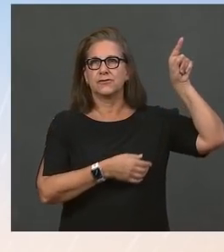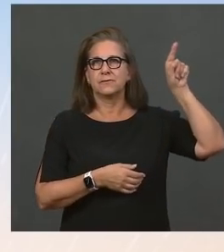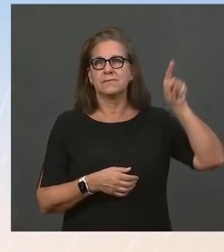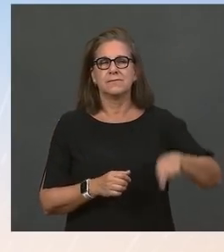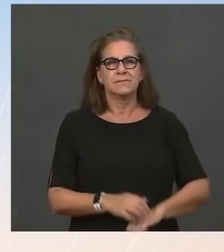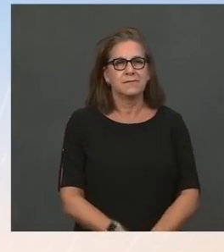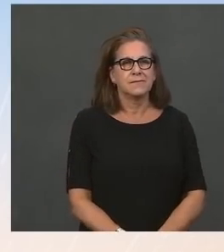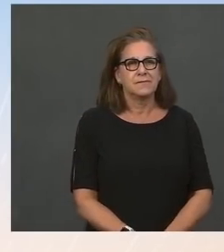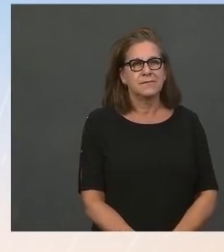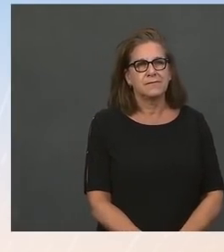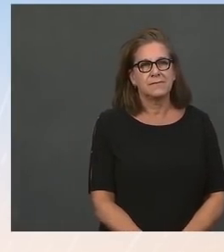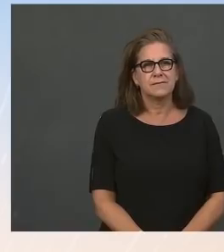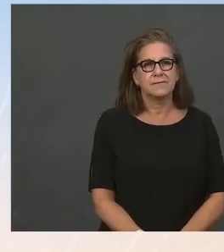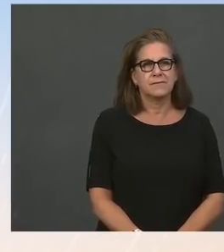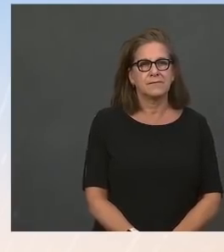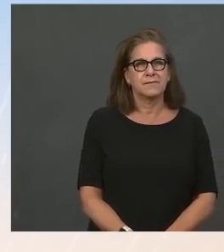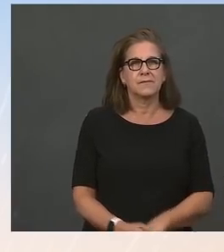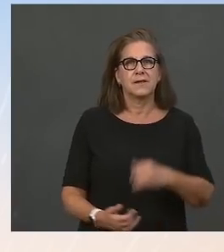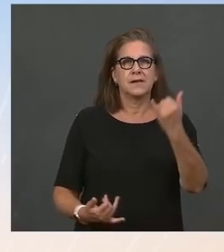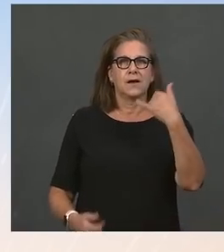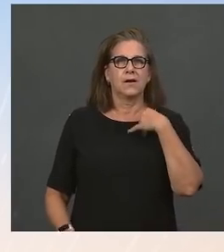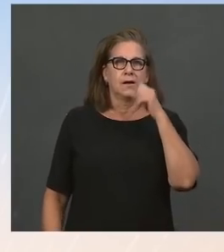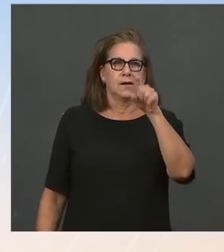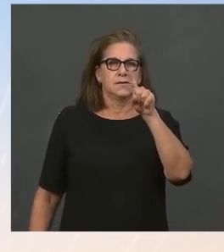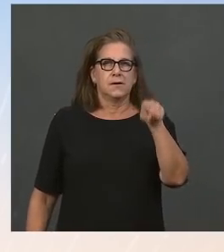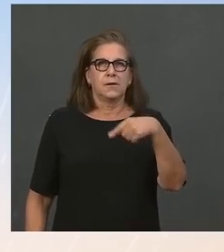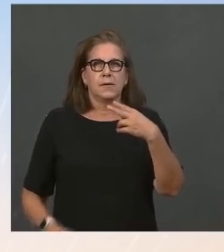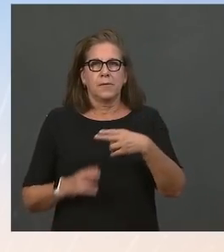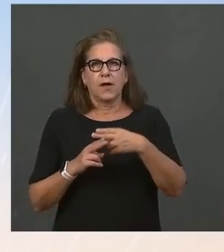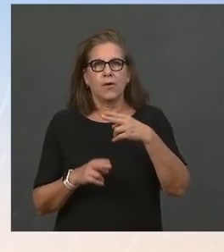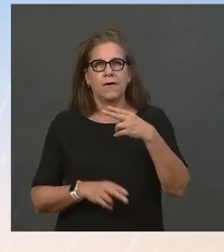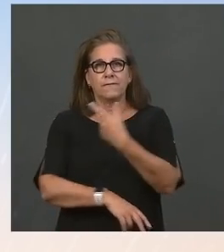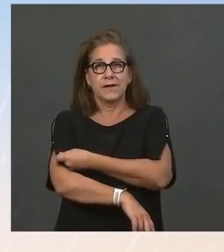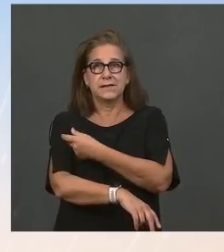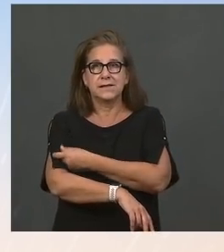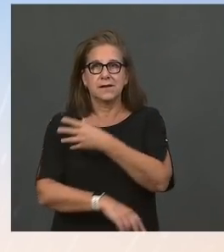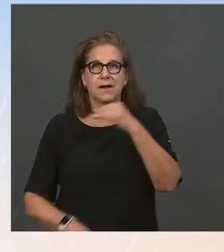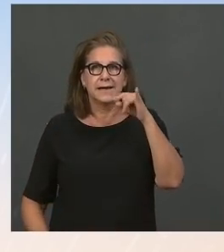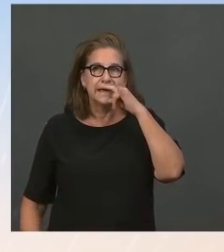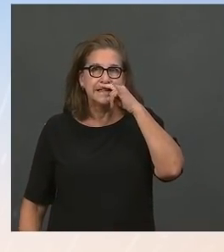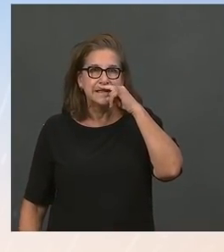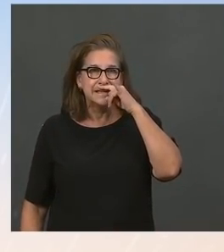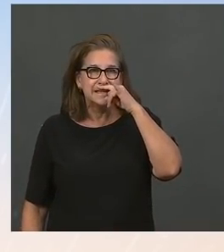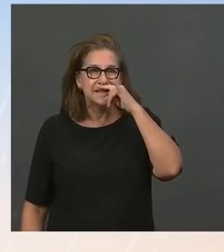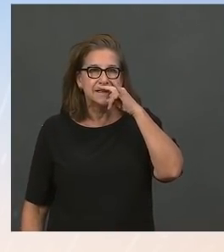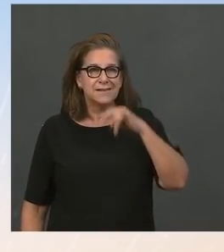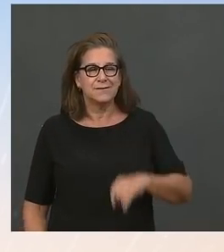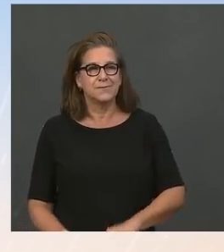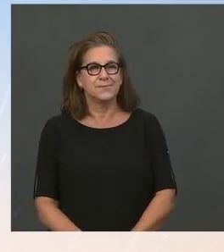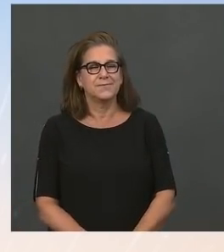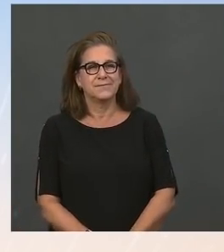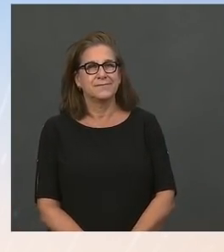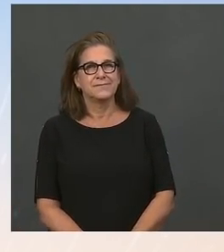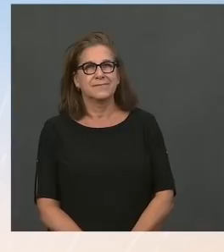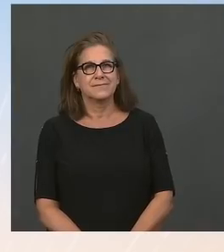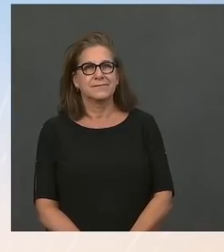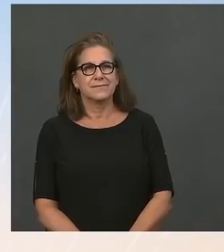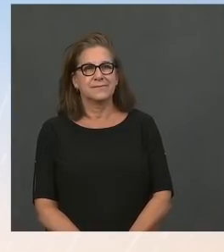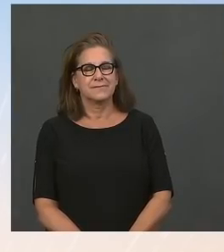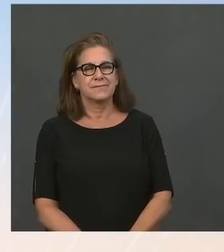A new poll was talking about two thirds of parents with kids between 5 and 11 -- they're having a "wait and see" attitude or they're resisting it altogether.